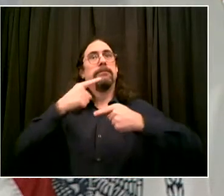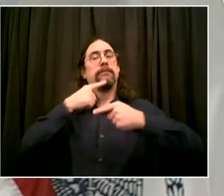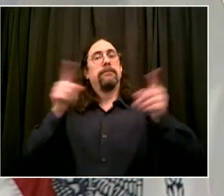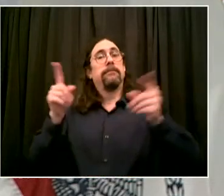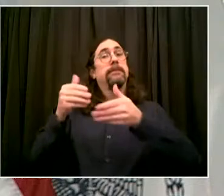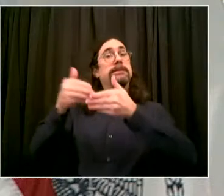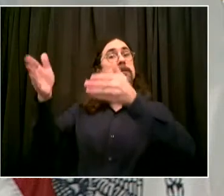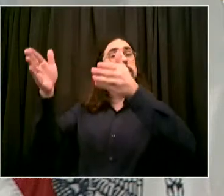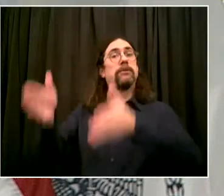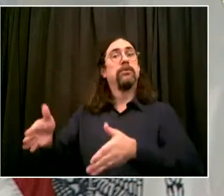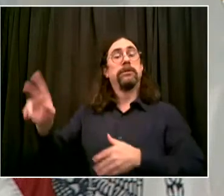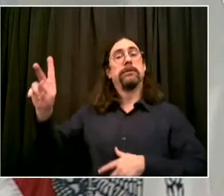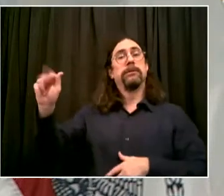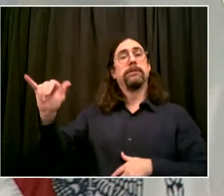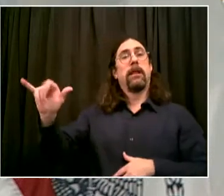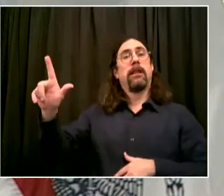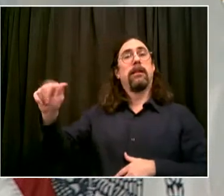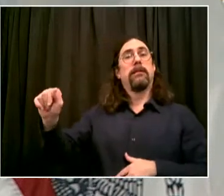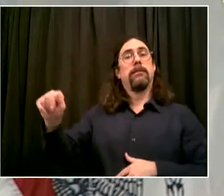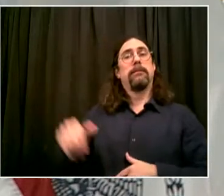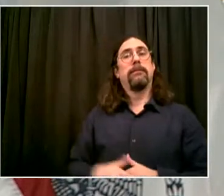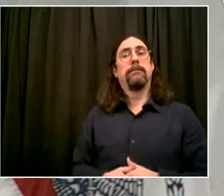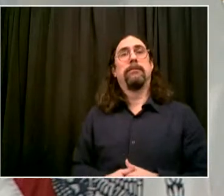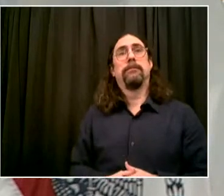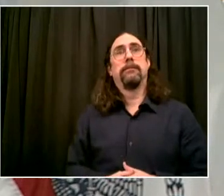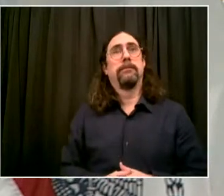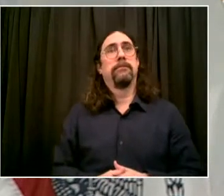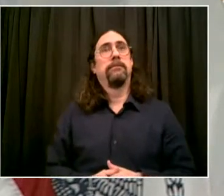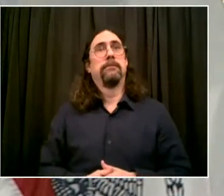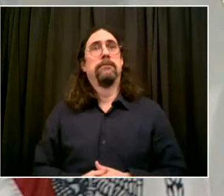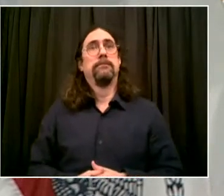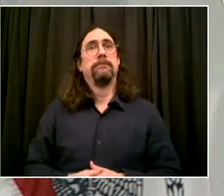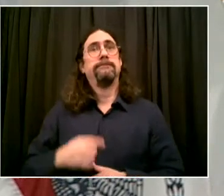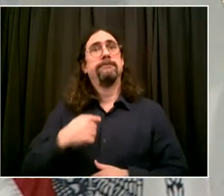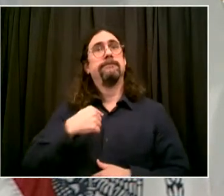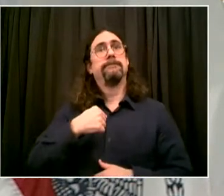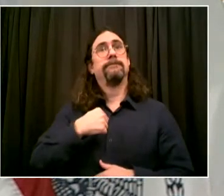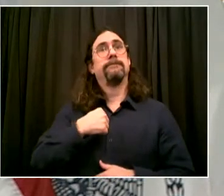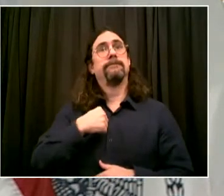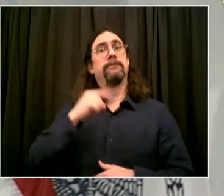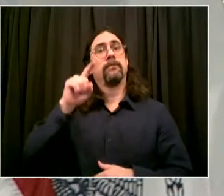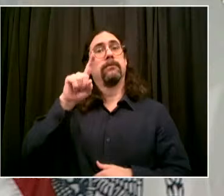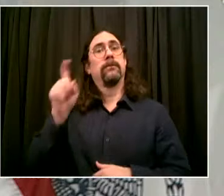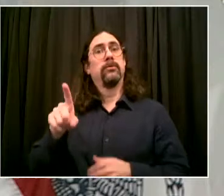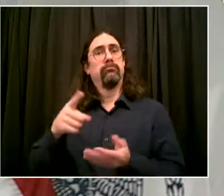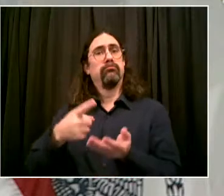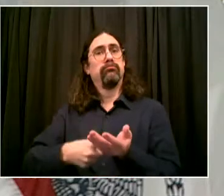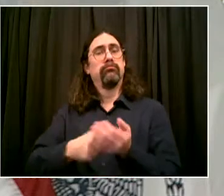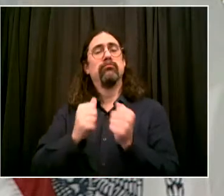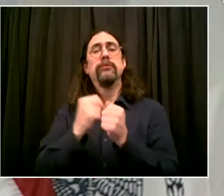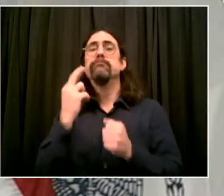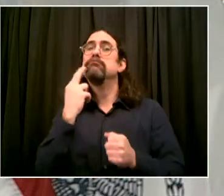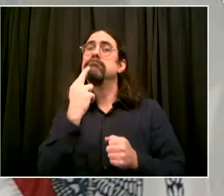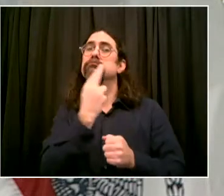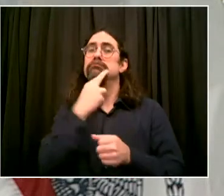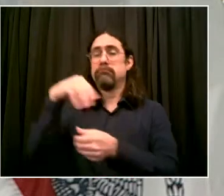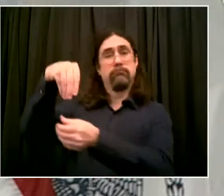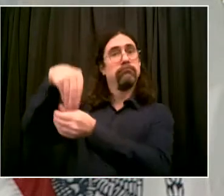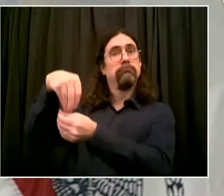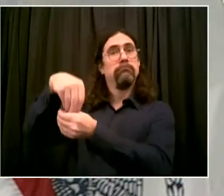GOOD KAYLA, HAVE YOU BEEN? Reporter: MY FIRST QUESTION IS PIGGYBACKING